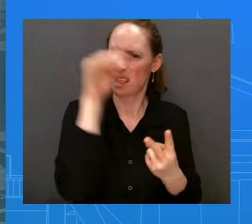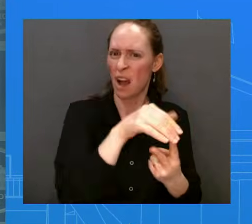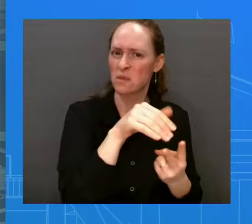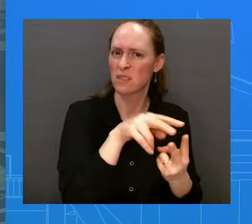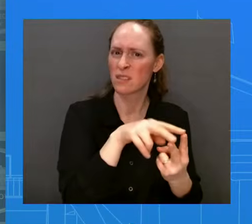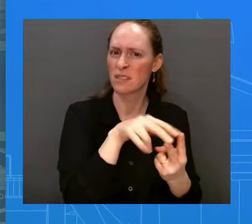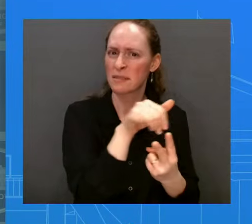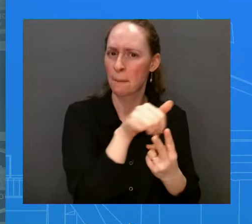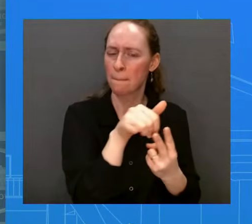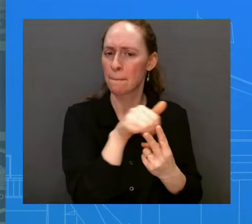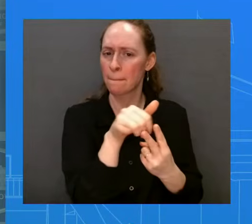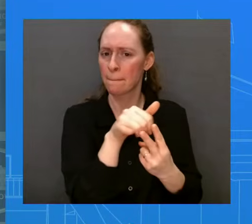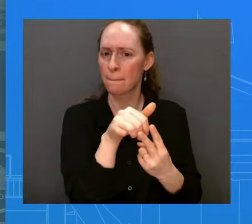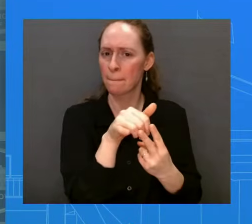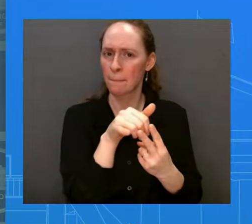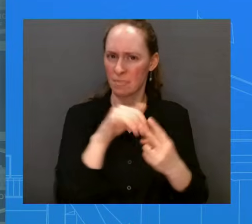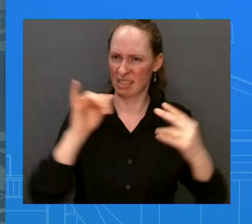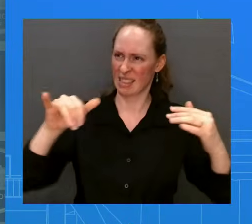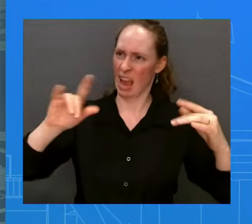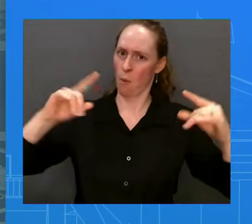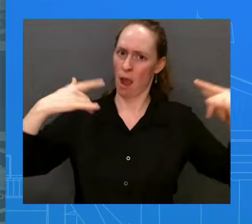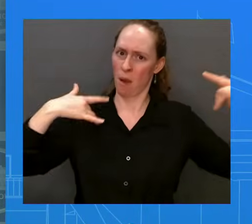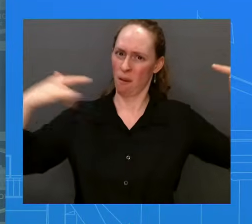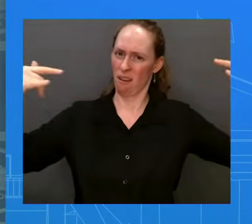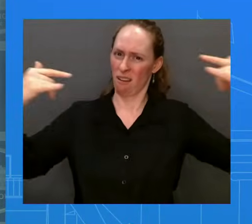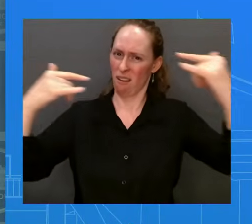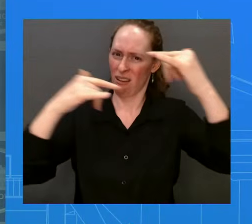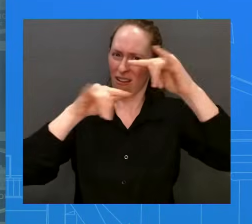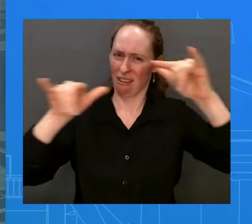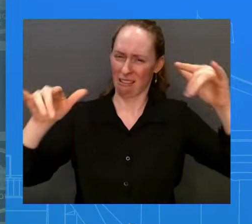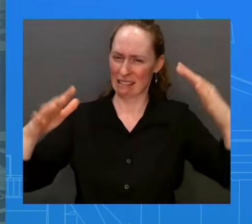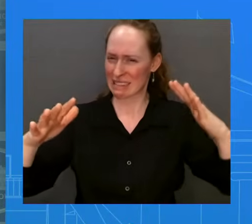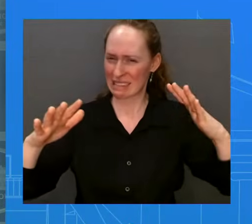and weren't being controlled, therefore left to atmospheric conditions,